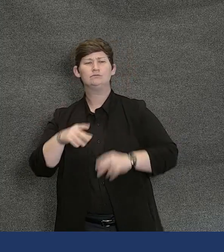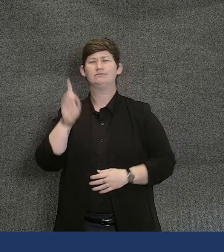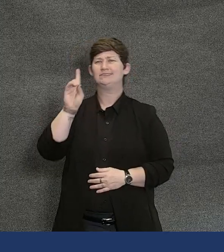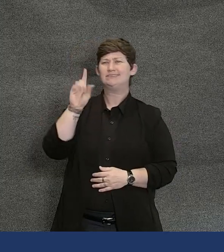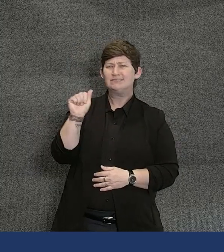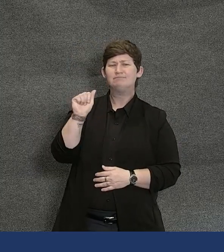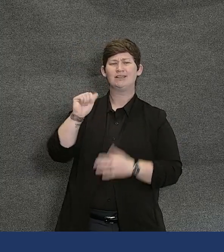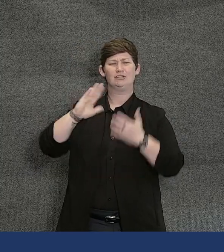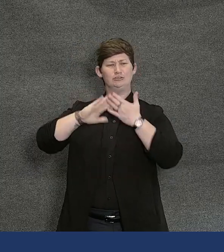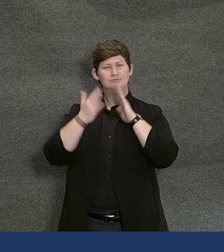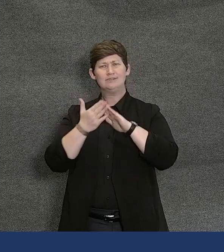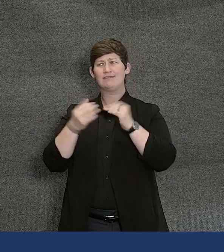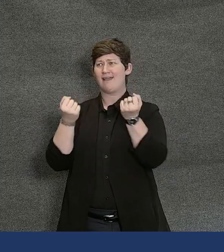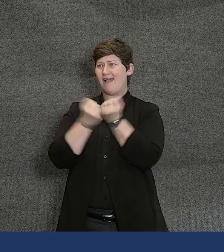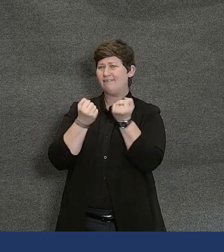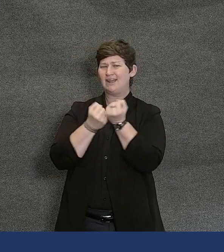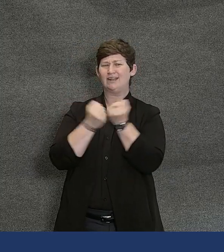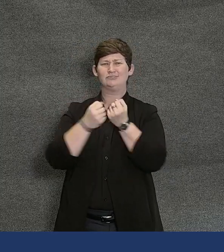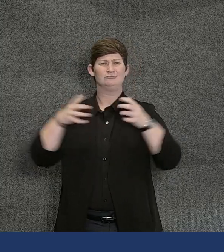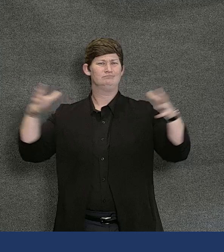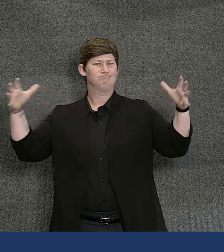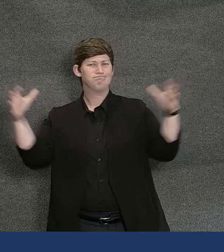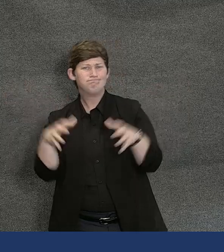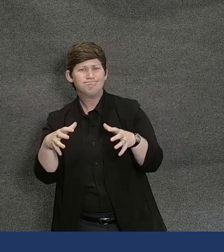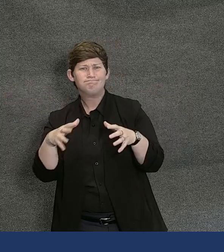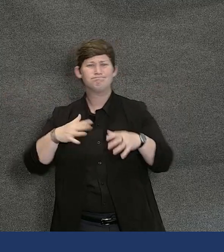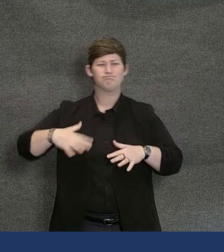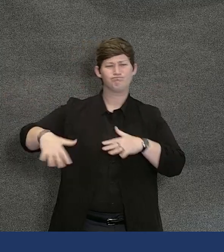to come together with state decision-makers and leaders